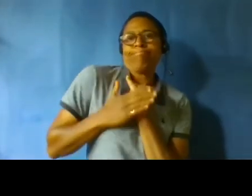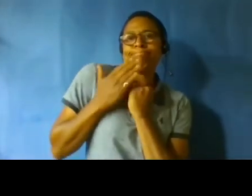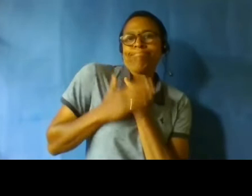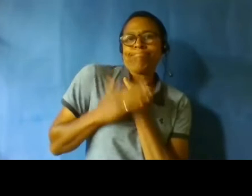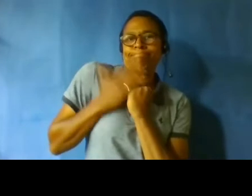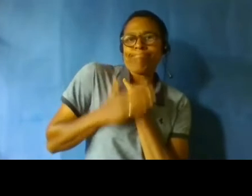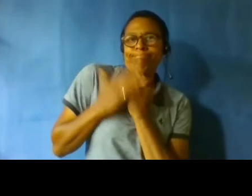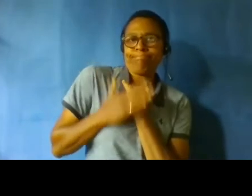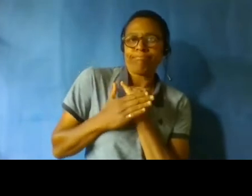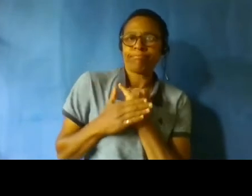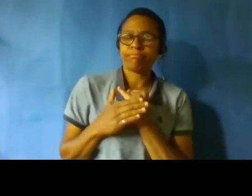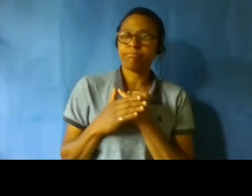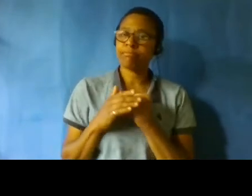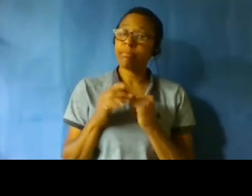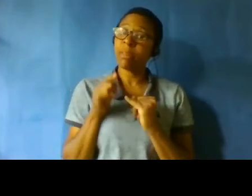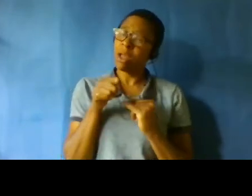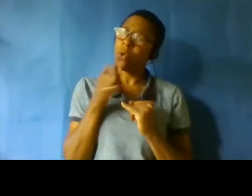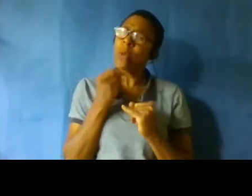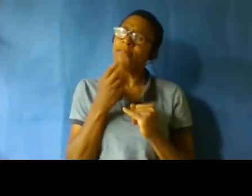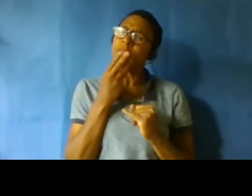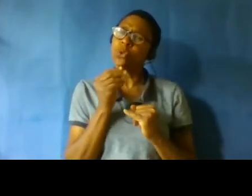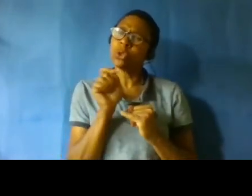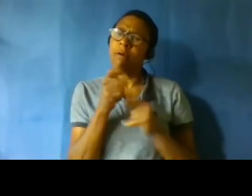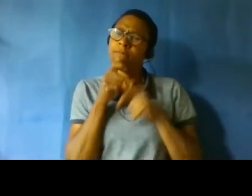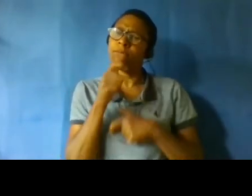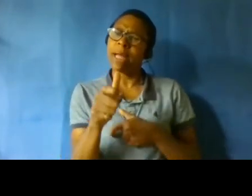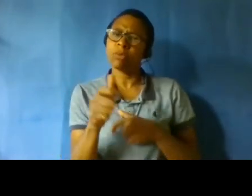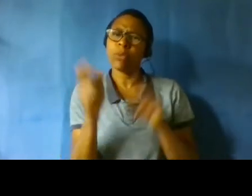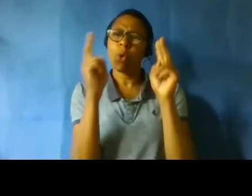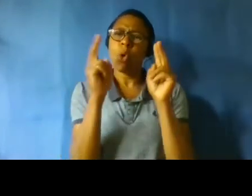falling out of favor with medical and educational professionals behavioral